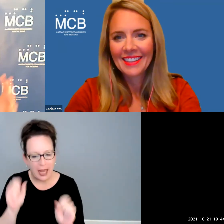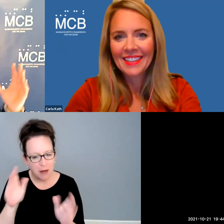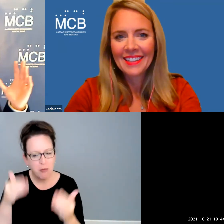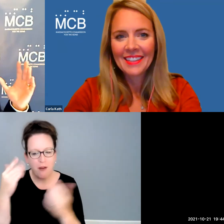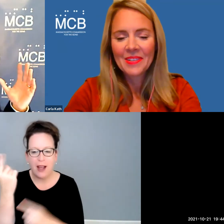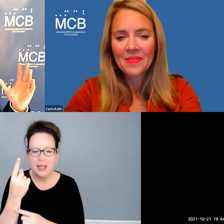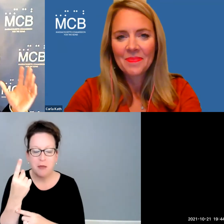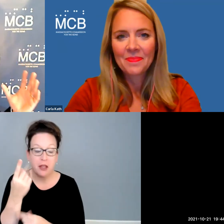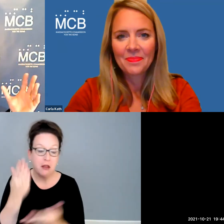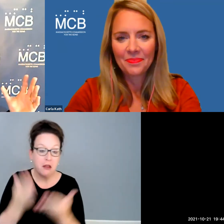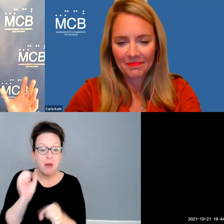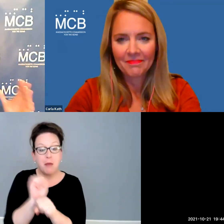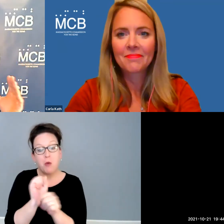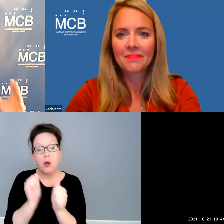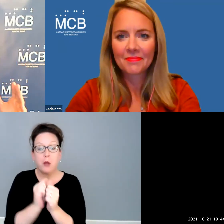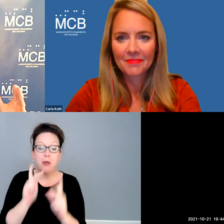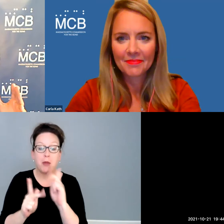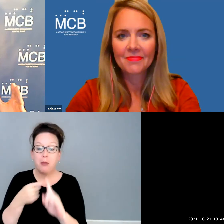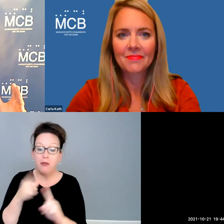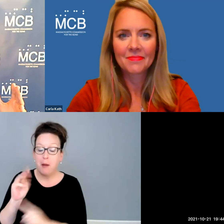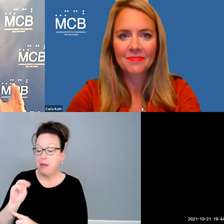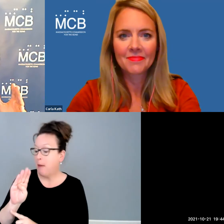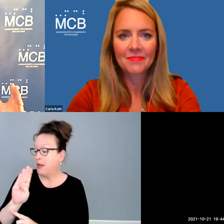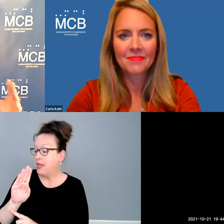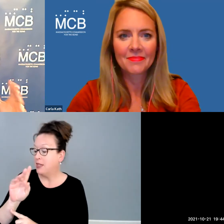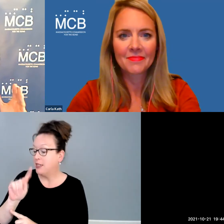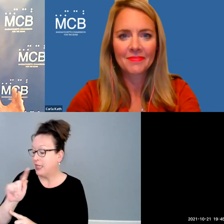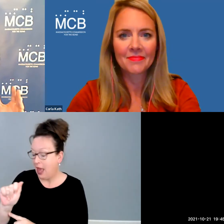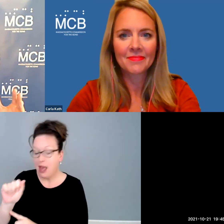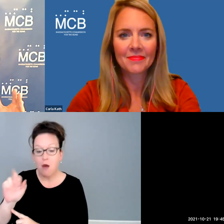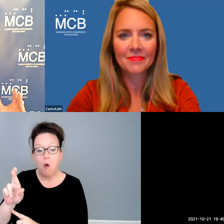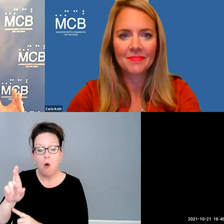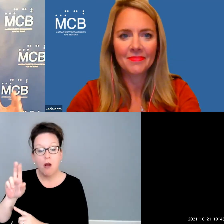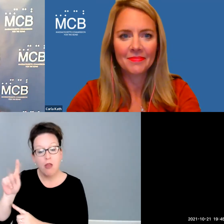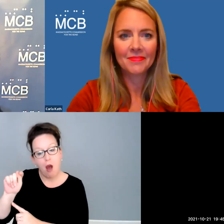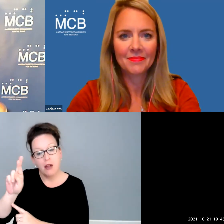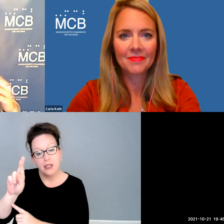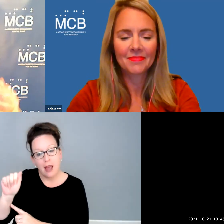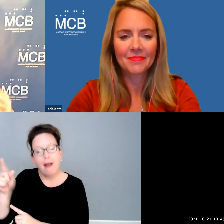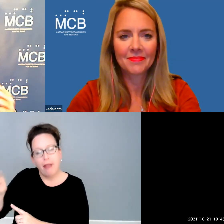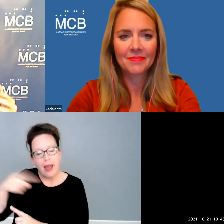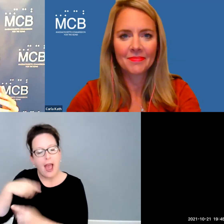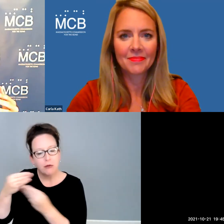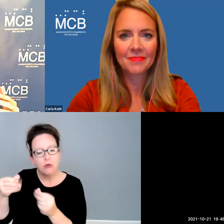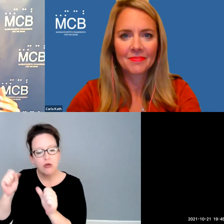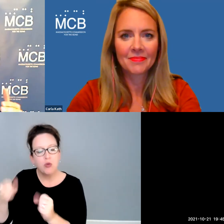and the different RTA-s. There's solutions that we can potentially explore. So, what I would say is get a dialogue going.